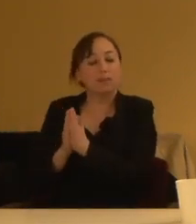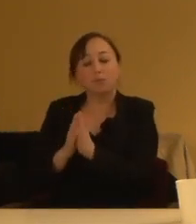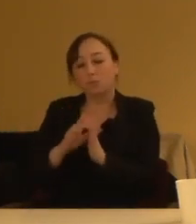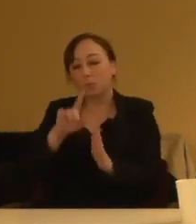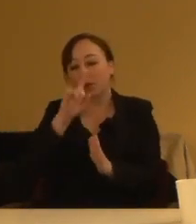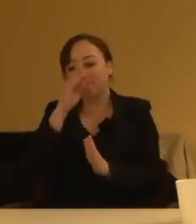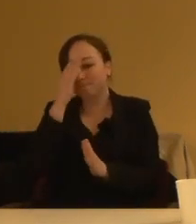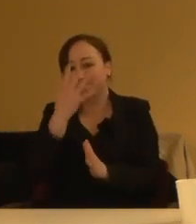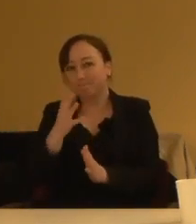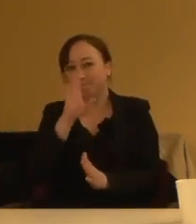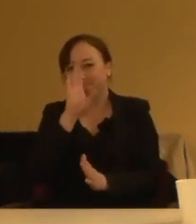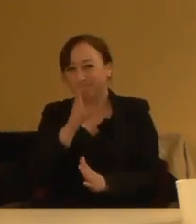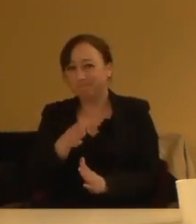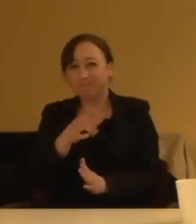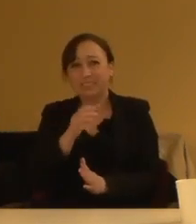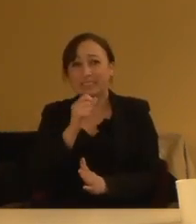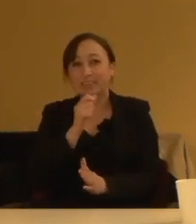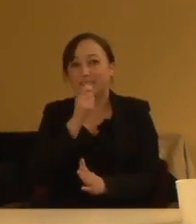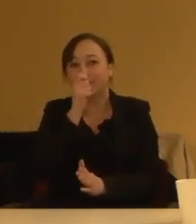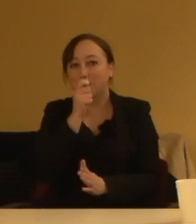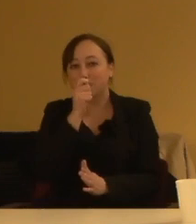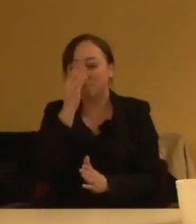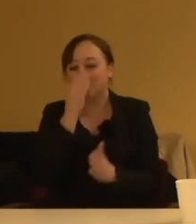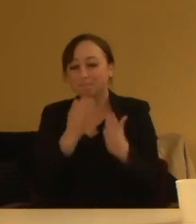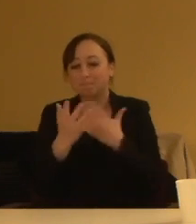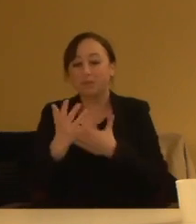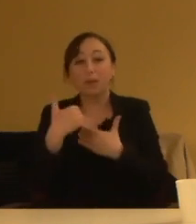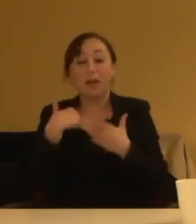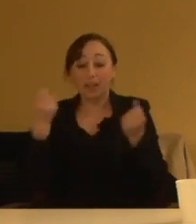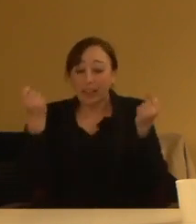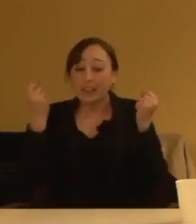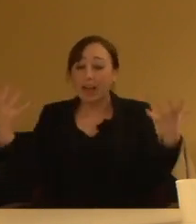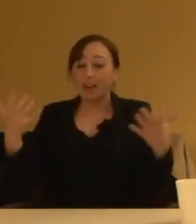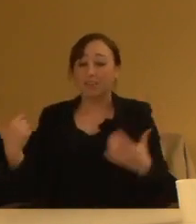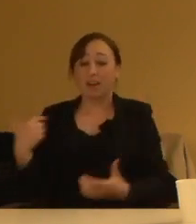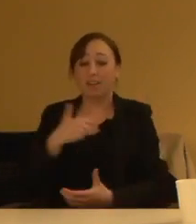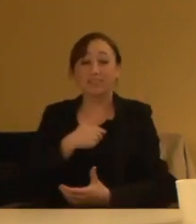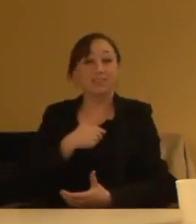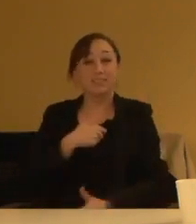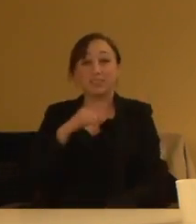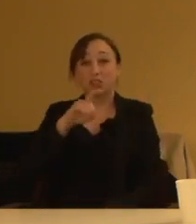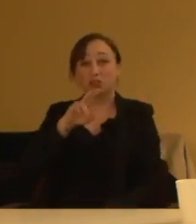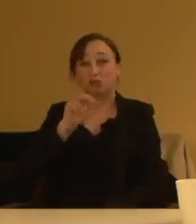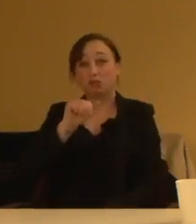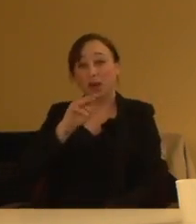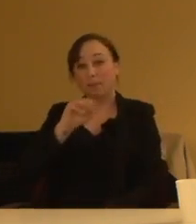secret about dramaturgy. There's a bunch of us out there,